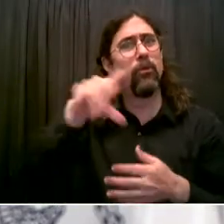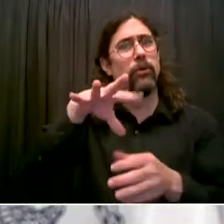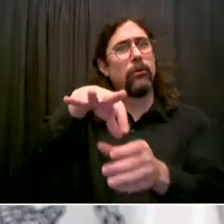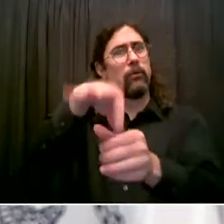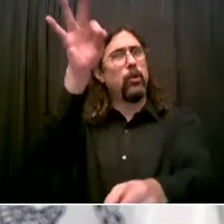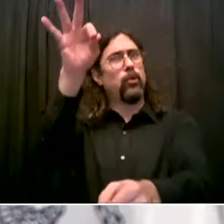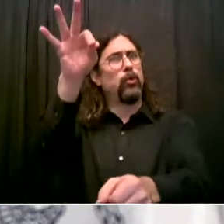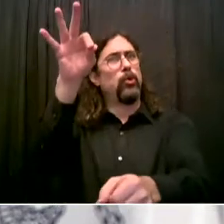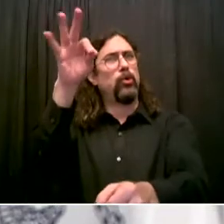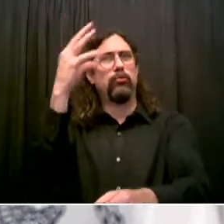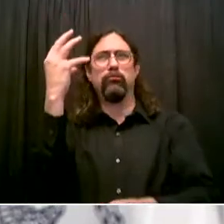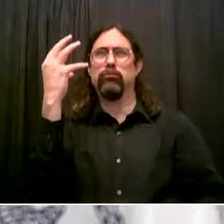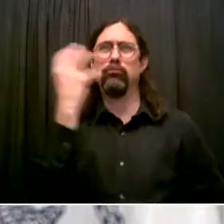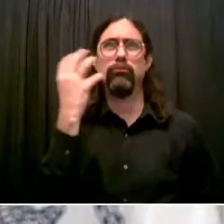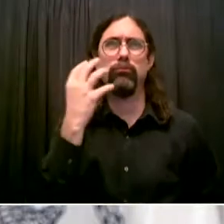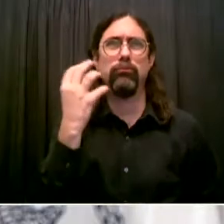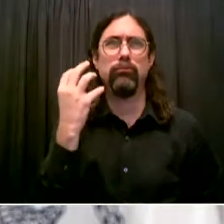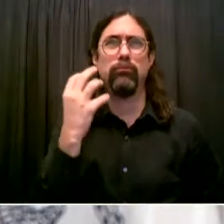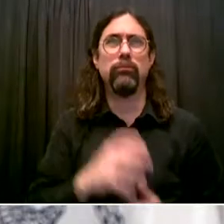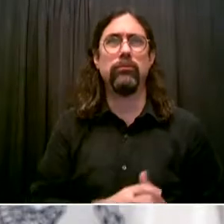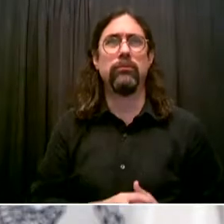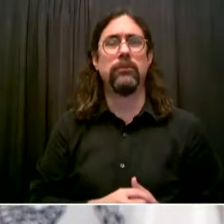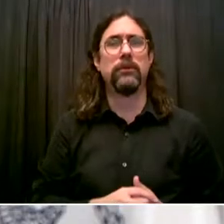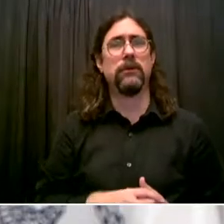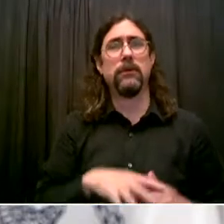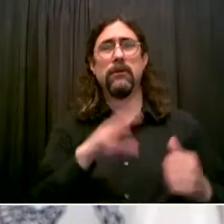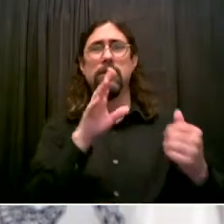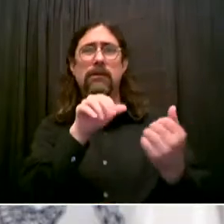TO BE PUTTING OUT MORE INFORMATION ABOUT THE REAL PROGRESS THAT S HABEEN MA DETO